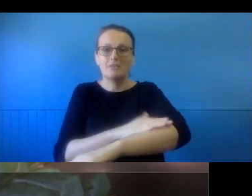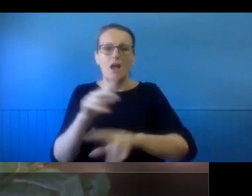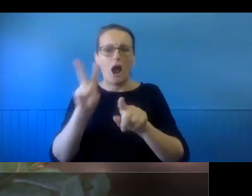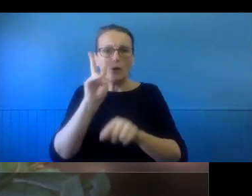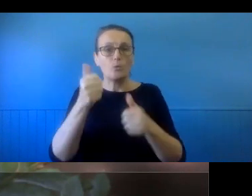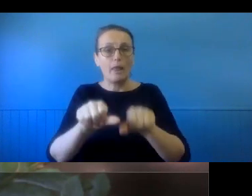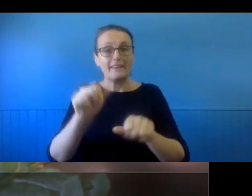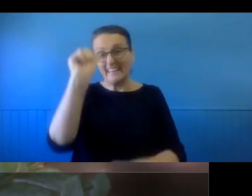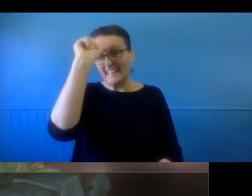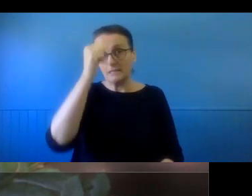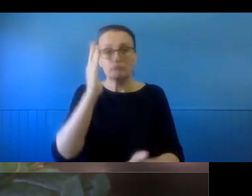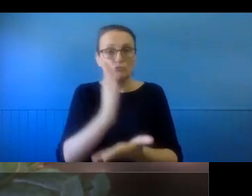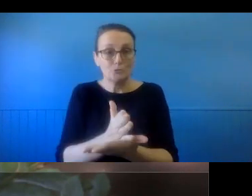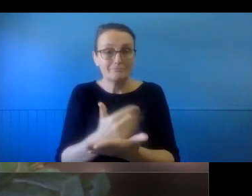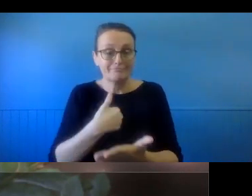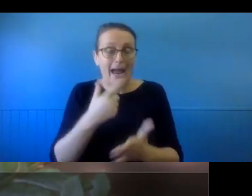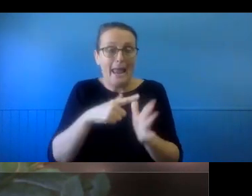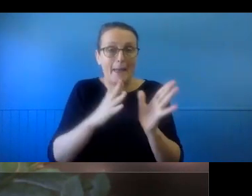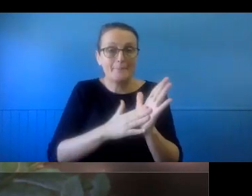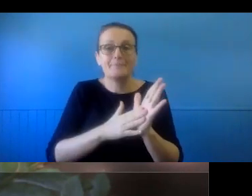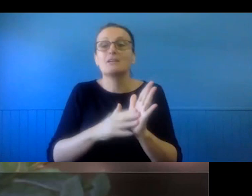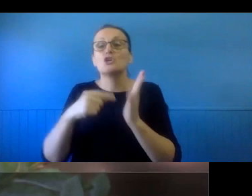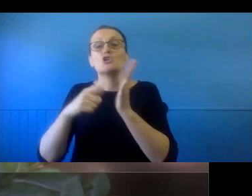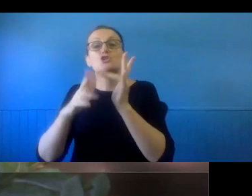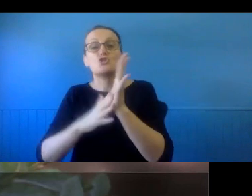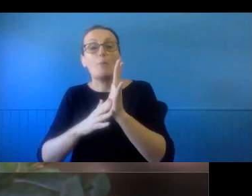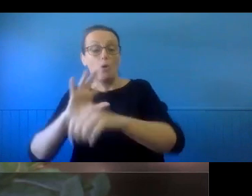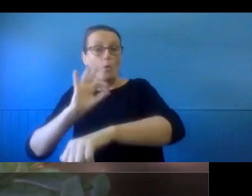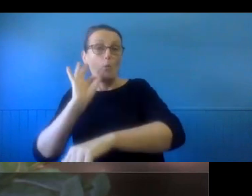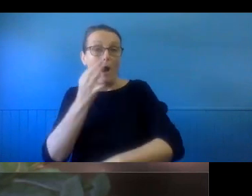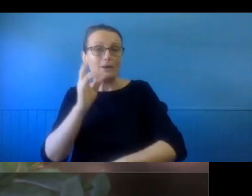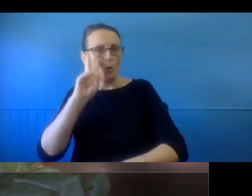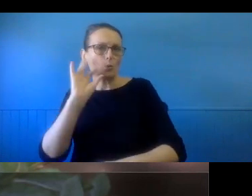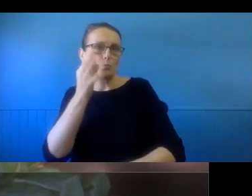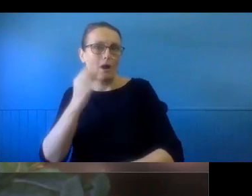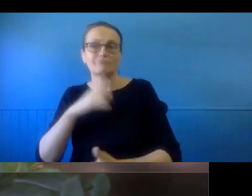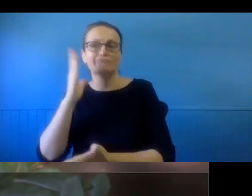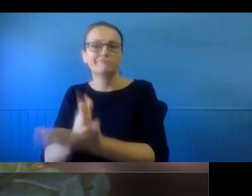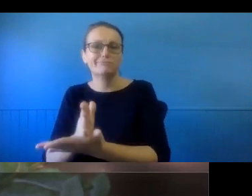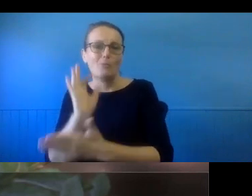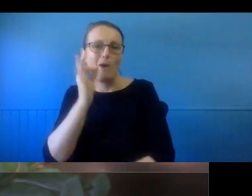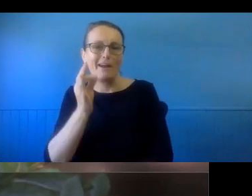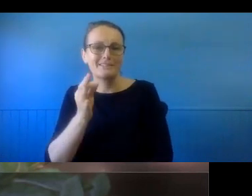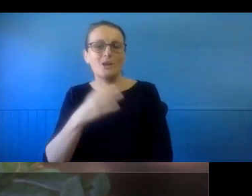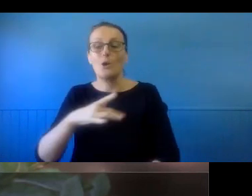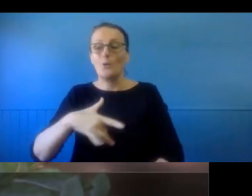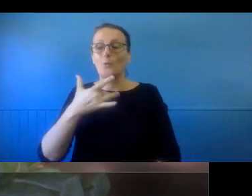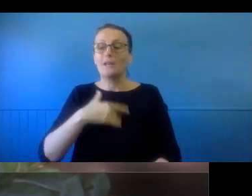I am. We have Tom Henderson, he is a white fella, he looks pretty white, because he is. We live on Gunnaikurnai country and Wurundjuri